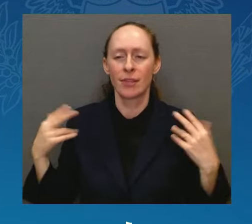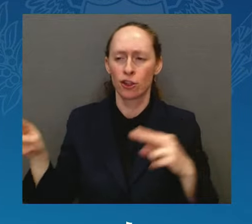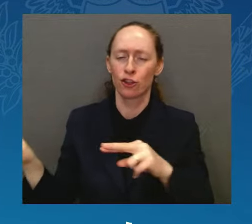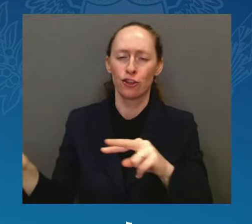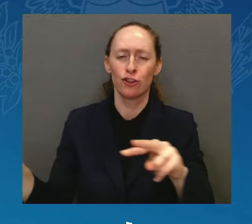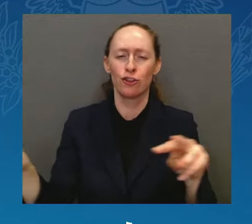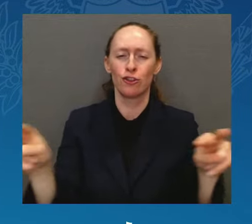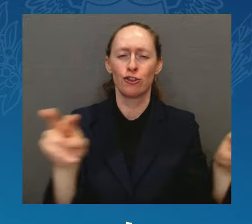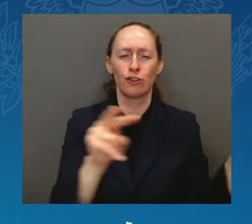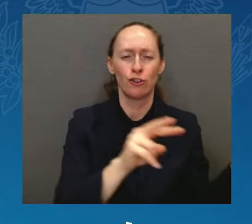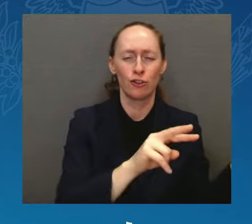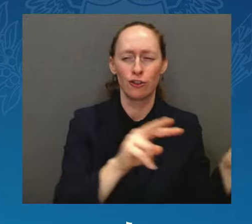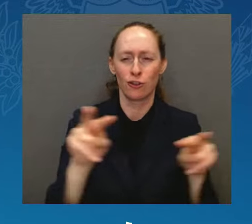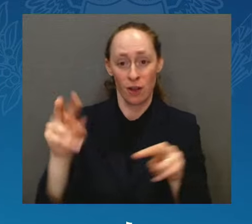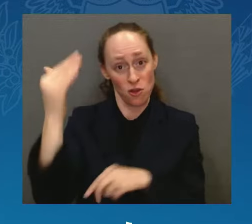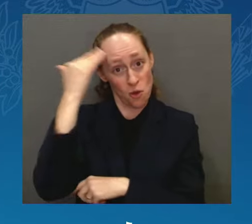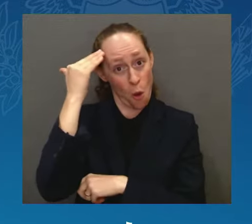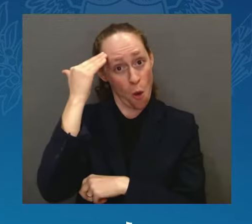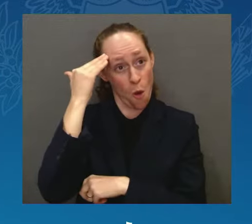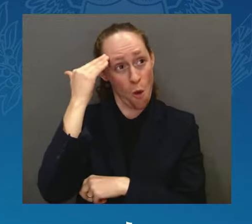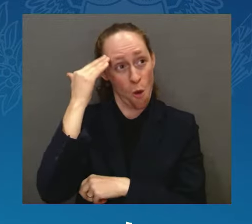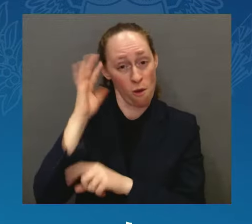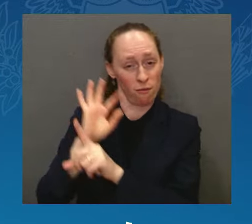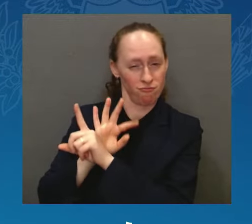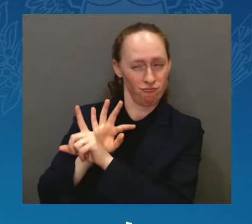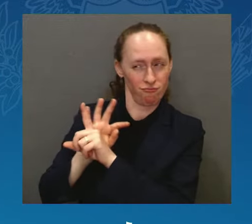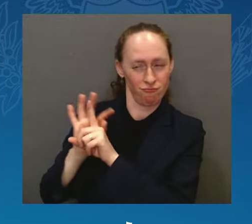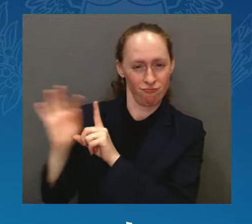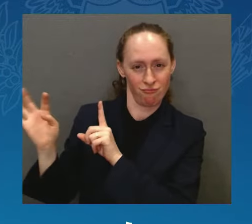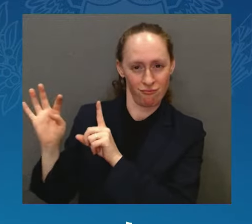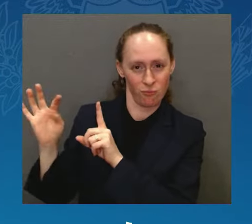are all applauding you being in that room.